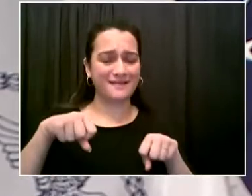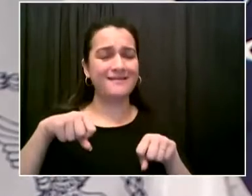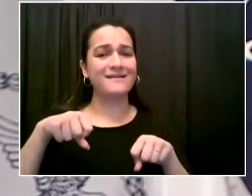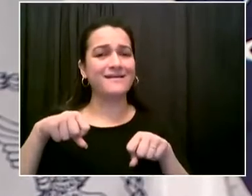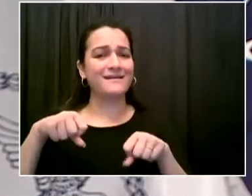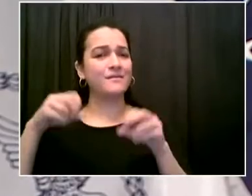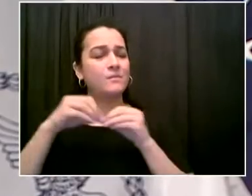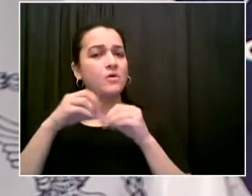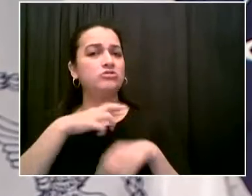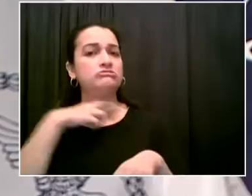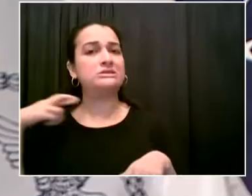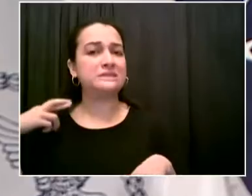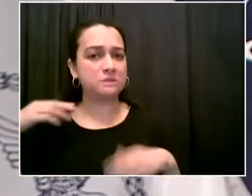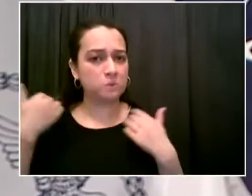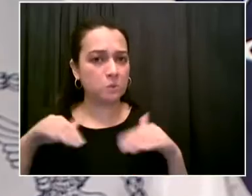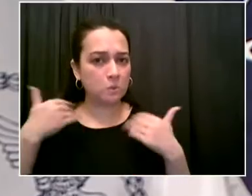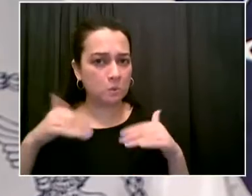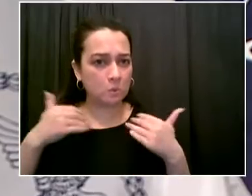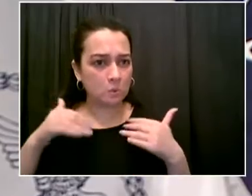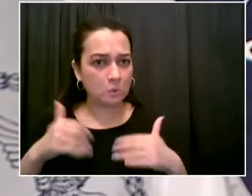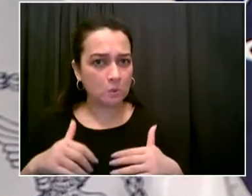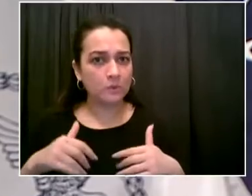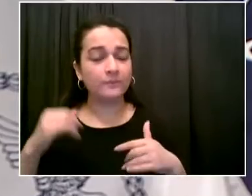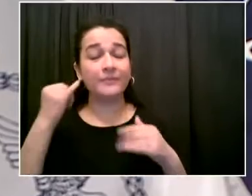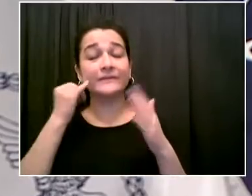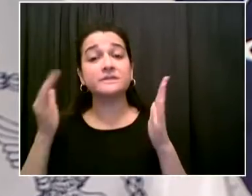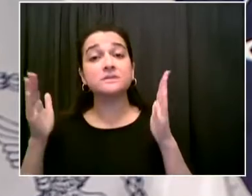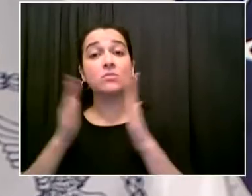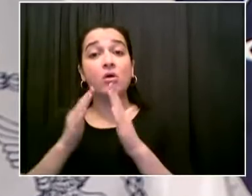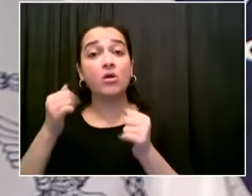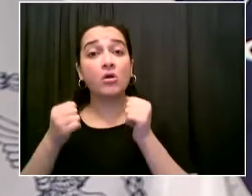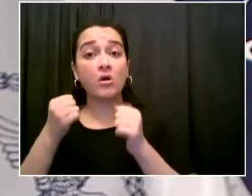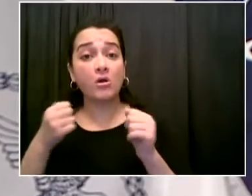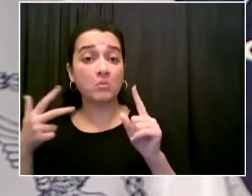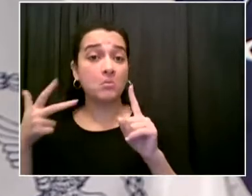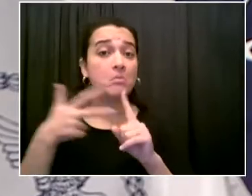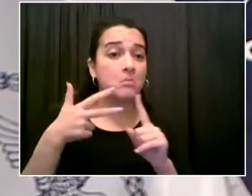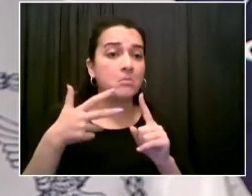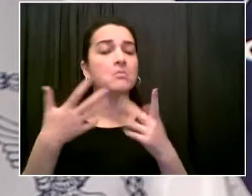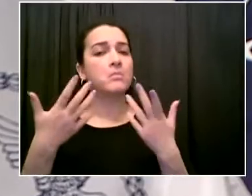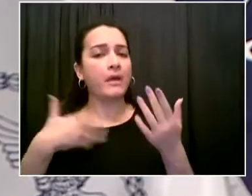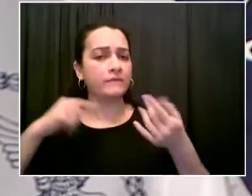RATE OF DEATH FROM SUV VEHICLES HAVE GONE UP FOR BOTH OF THOSE VULNERABLE ROAD USER PPOULTAIONS. SOMETHINGY FORMER SE